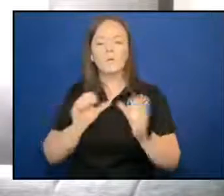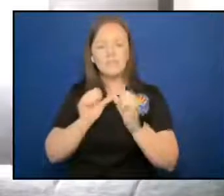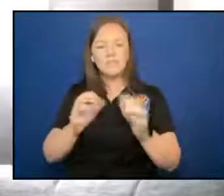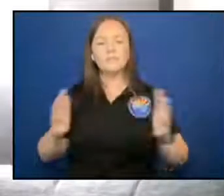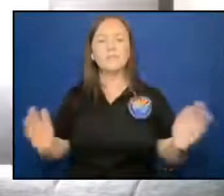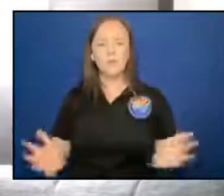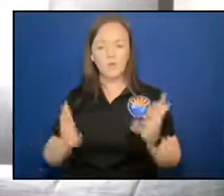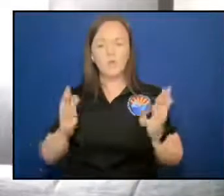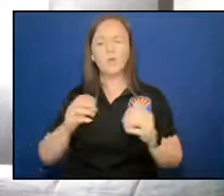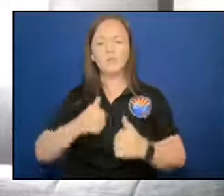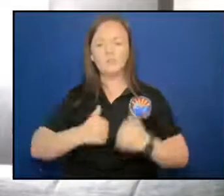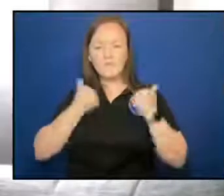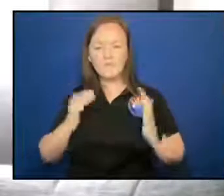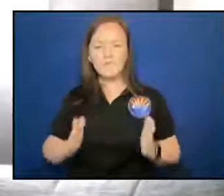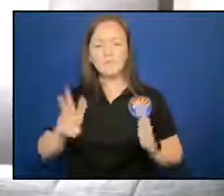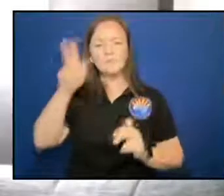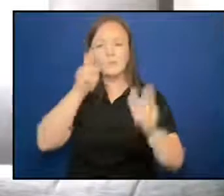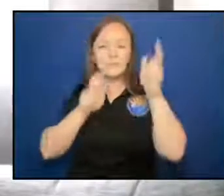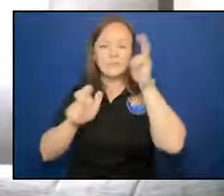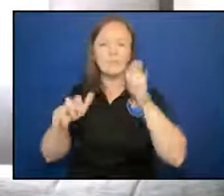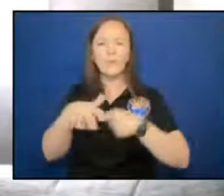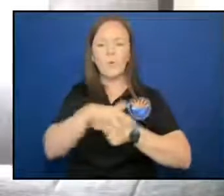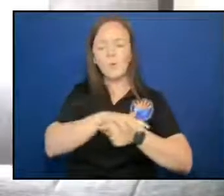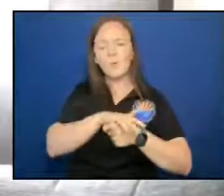AND BURNED DEBRIS AND EVERYTHING BELOW IS WATER